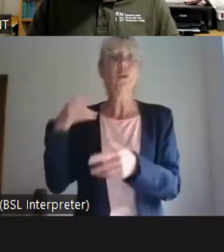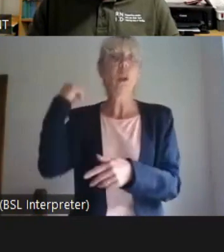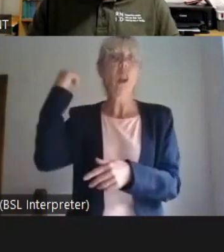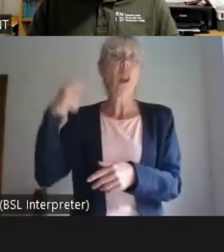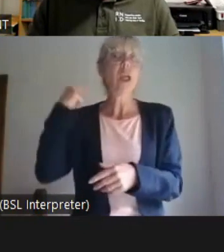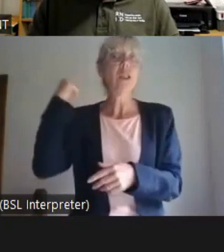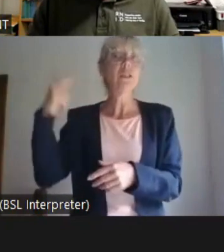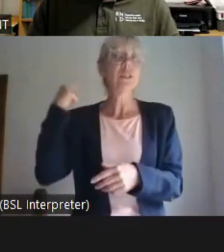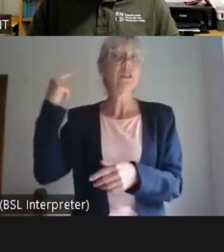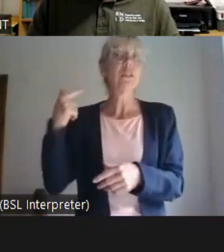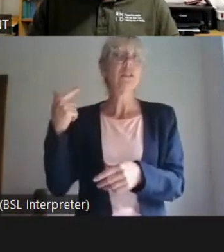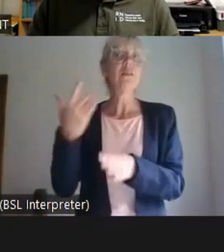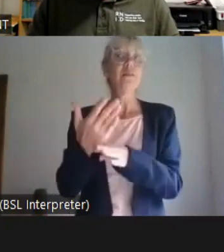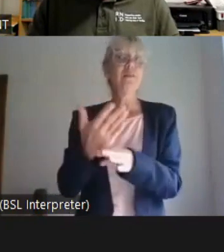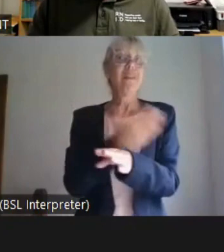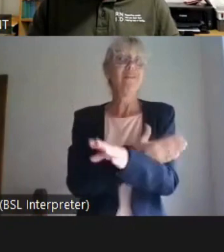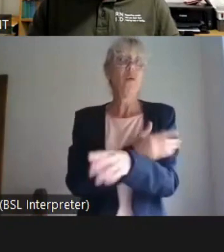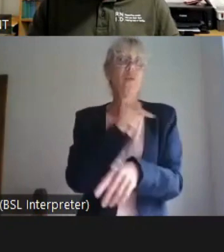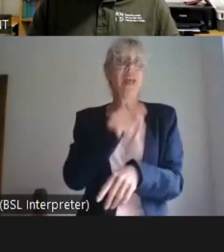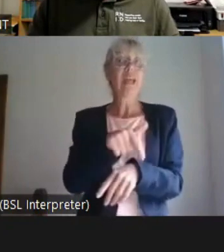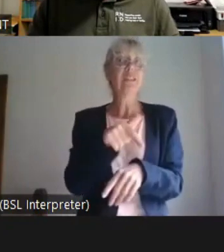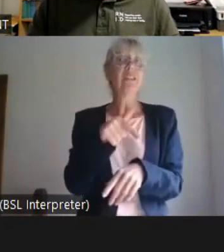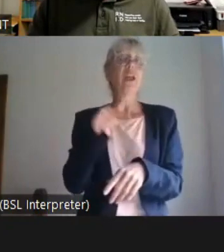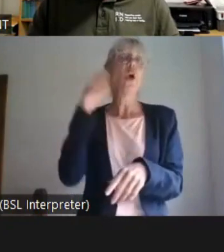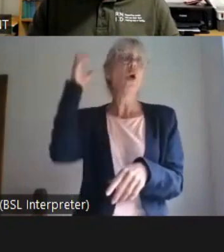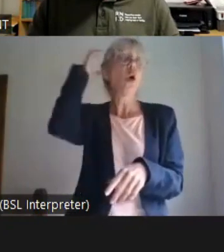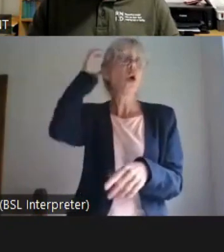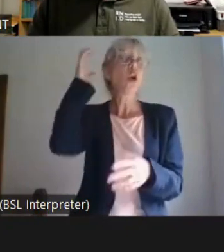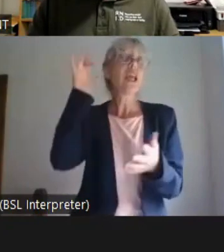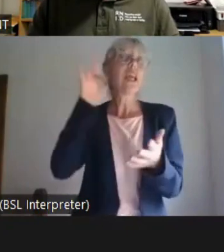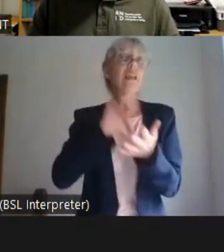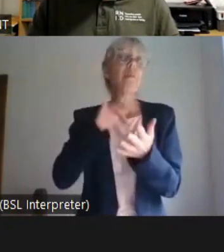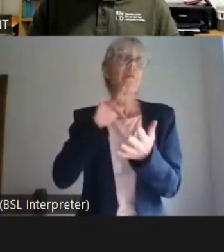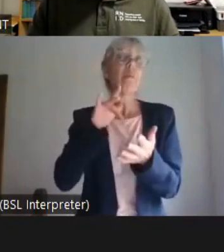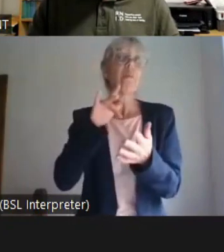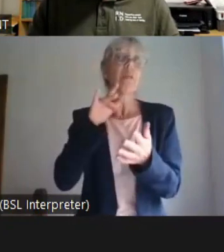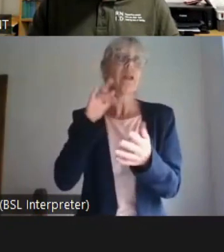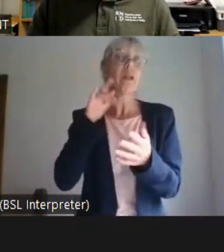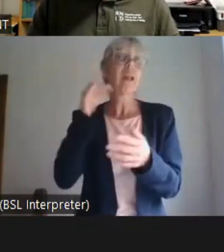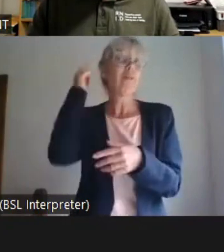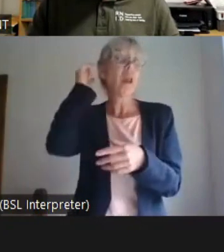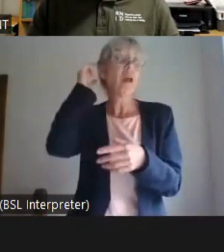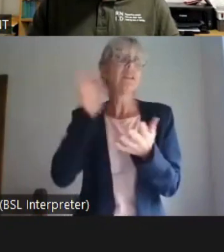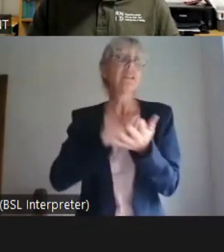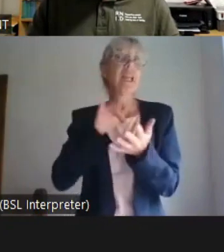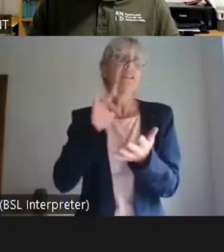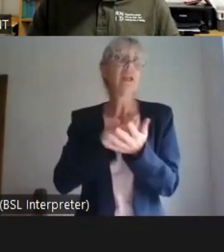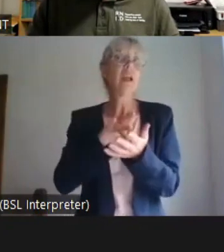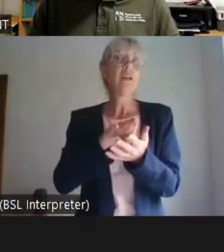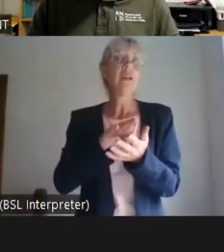um Cochlear implants and hearing implants team there and so complex speech and cleft